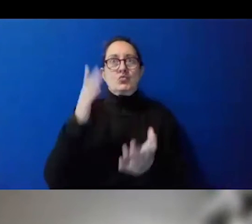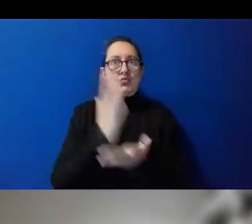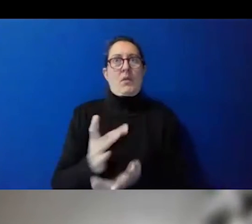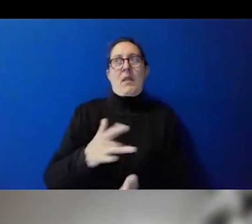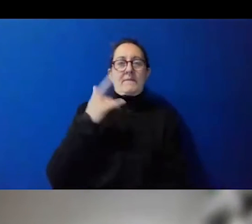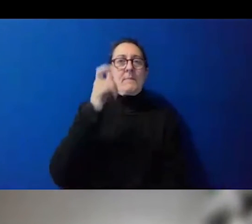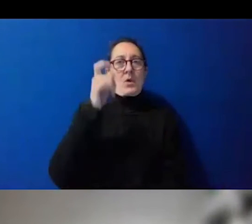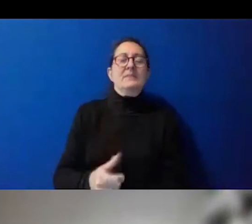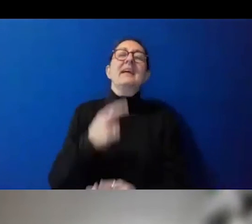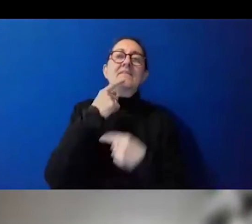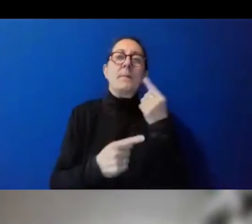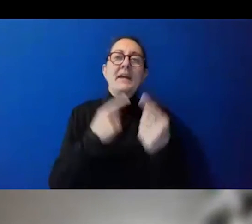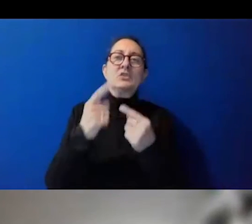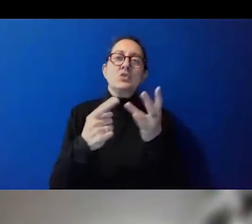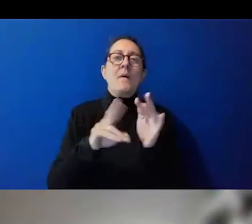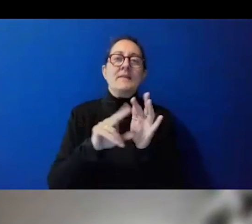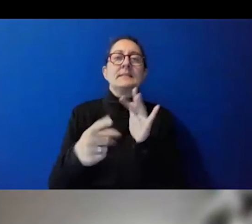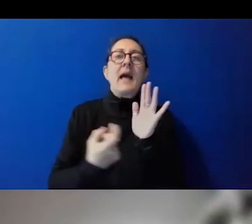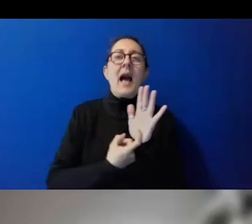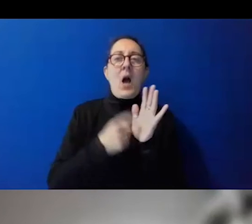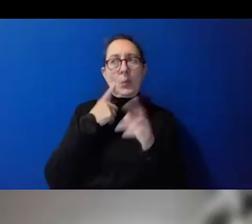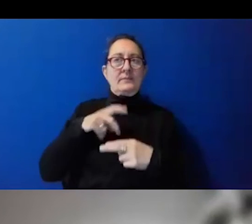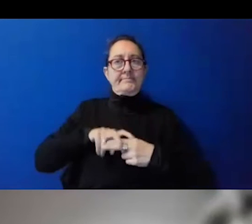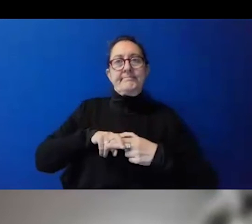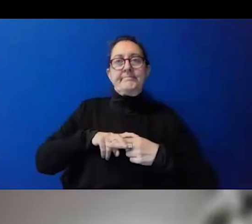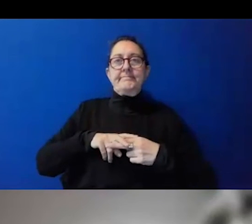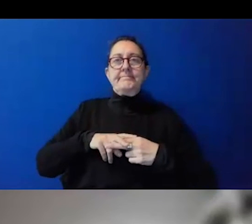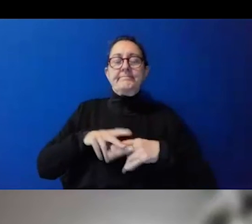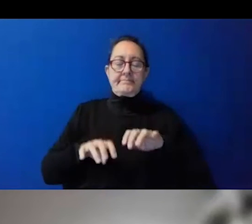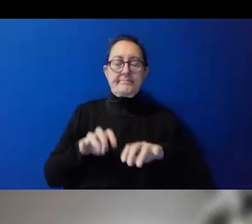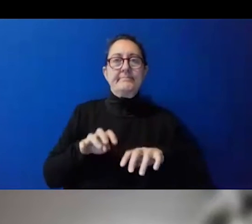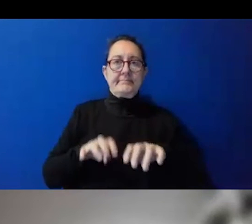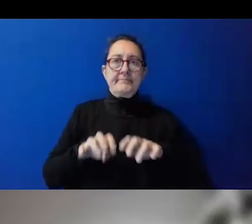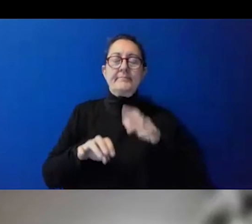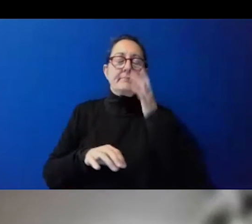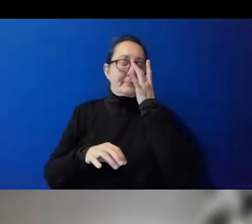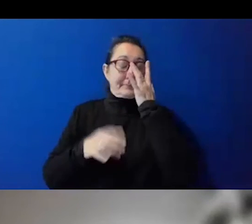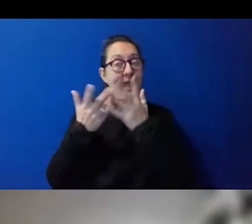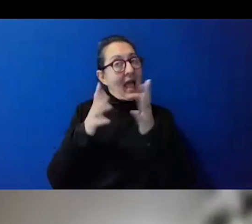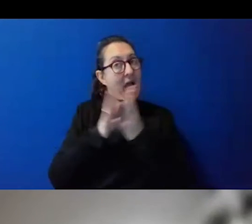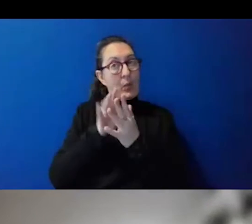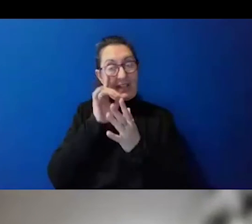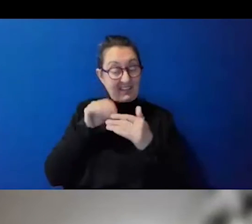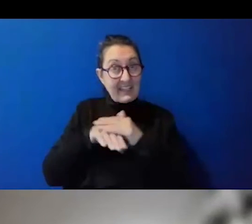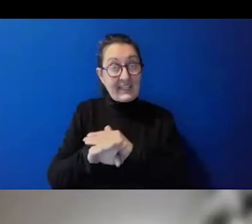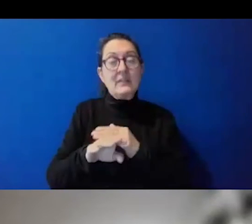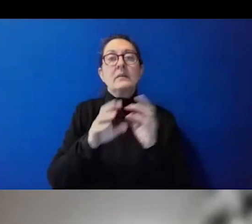information officer so uh you can access our web chat function by the going to the contact us um